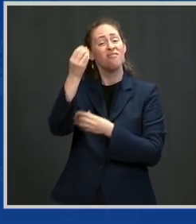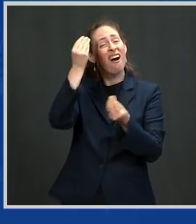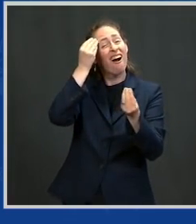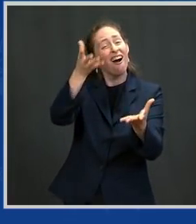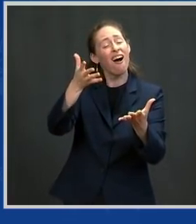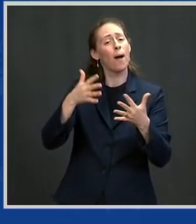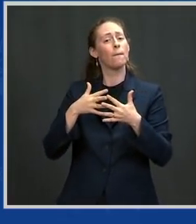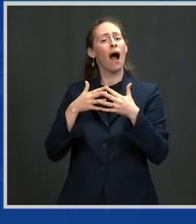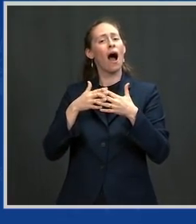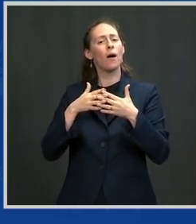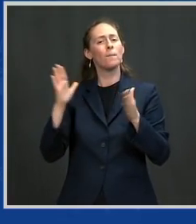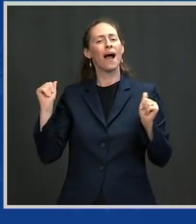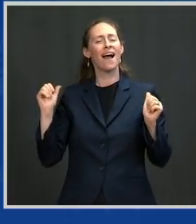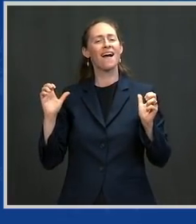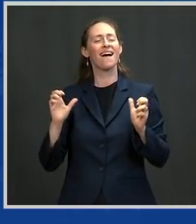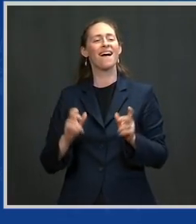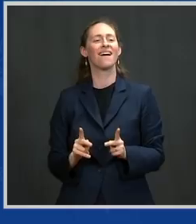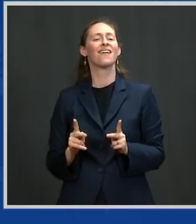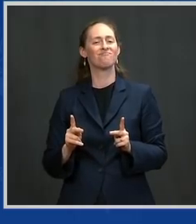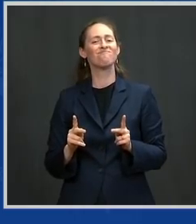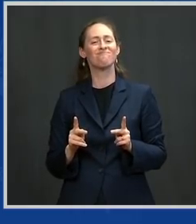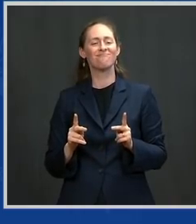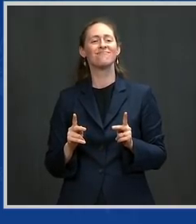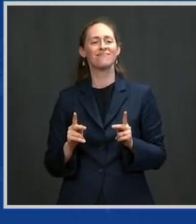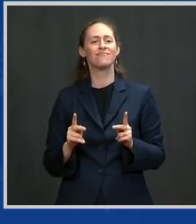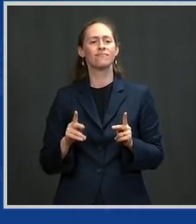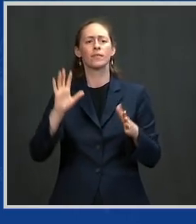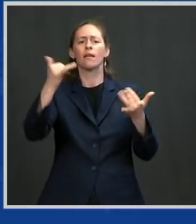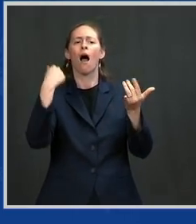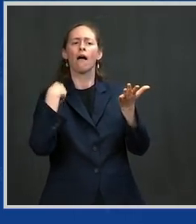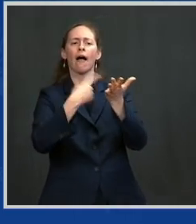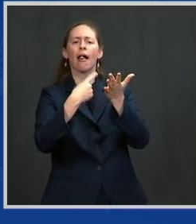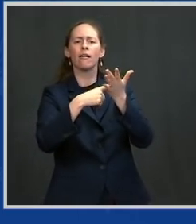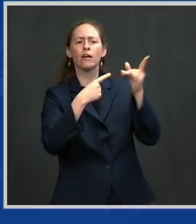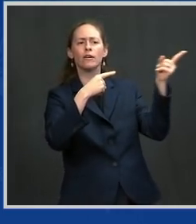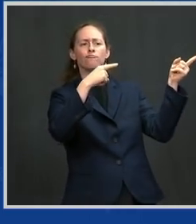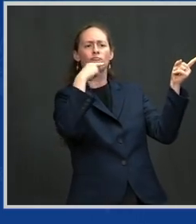We talked about Russia's aggressive acts that pose a threat to NATO and to our collective security.